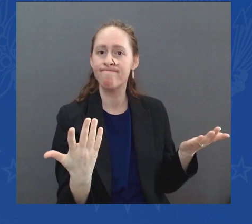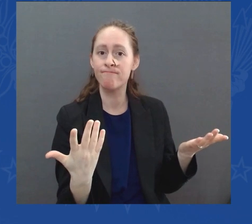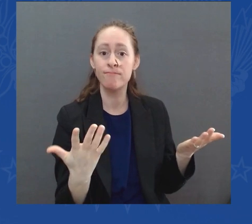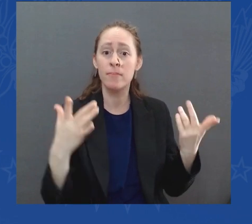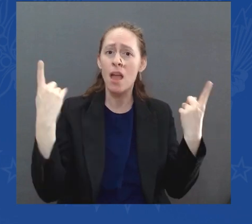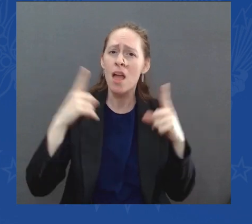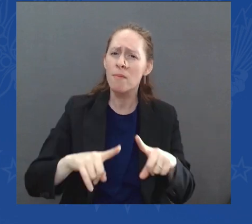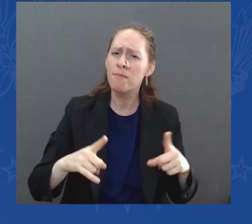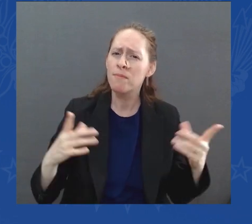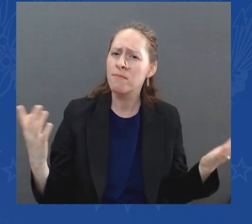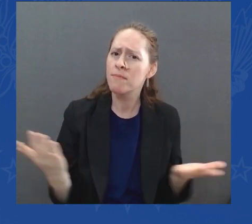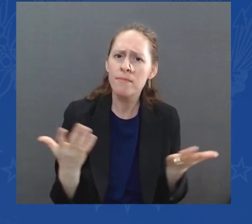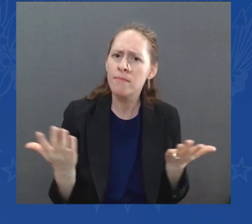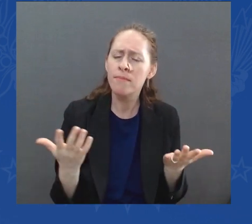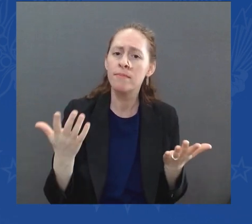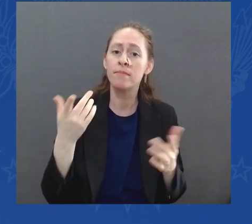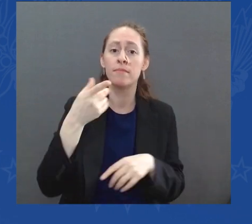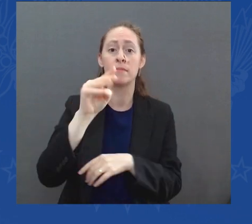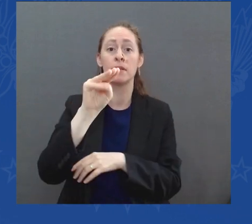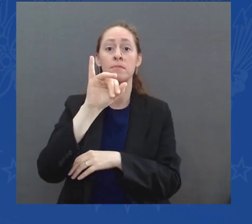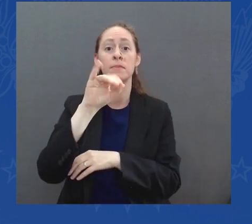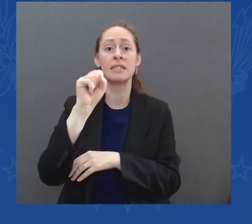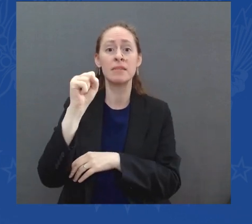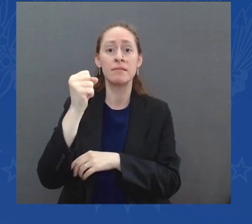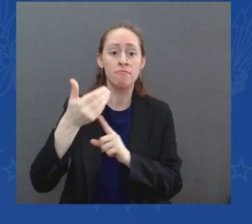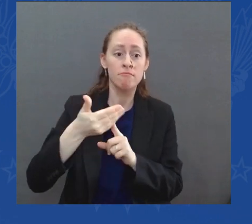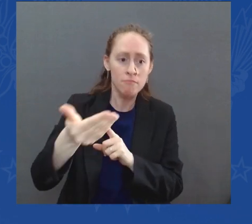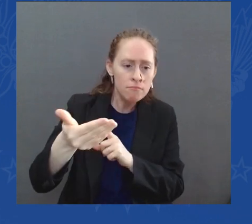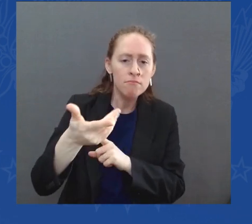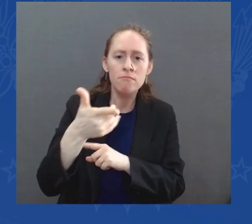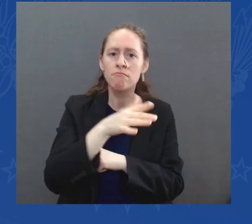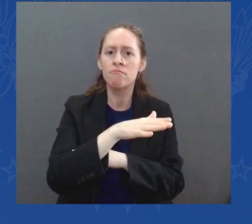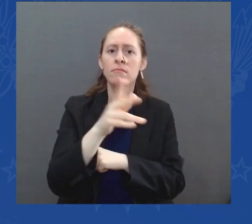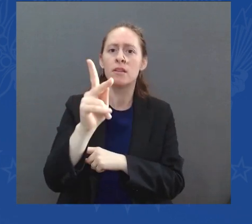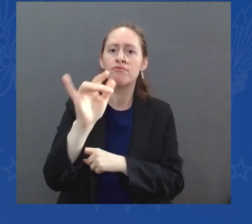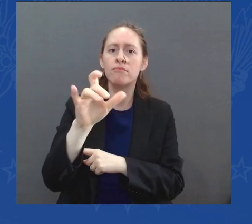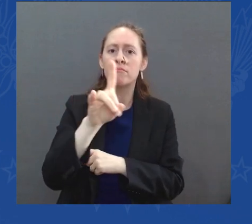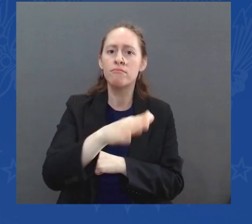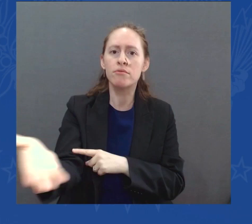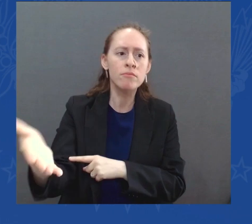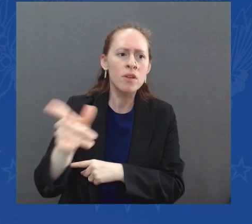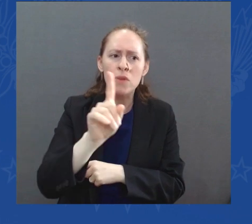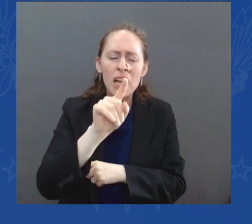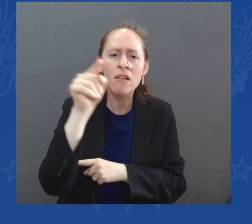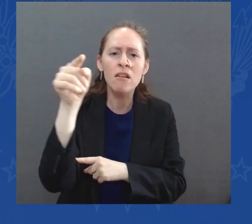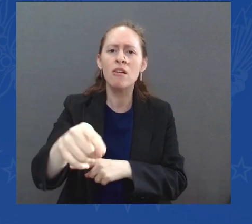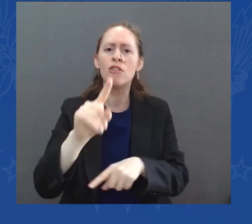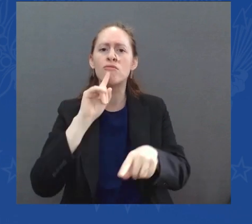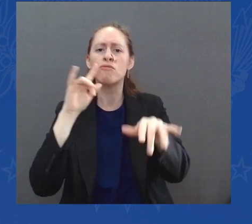barbed wire tied around his neck and a 75-pound cotton gin fan